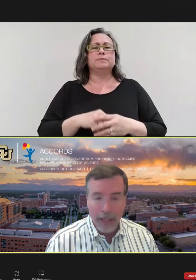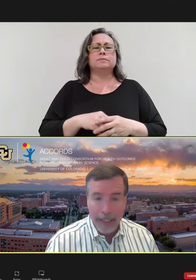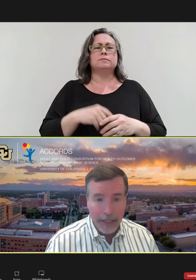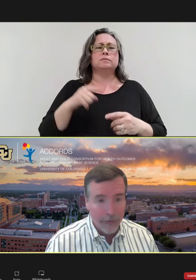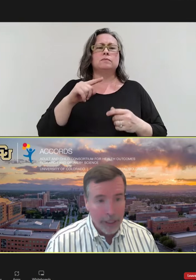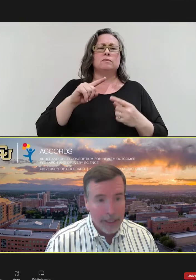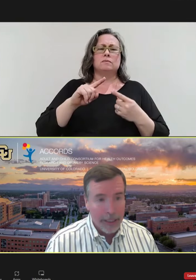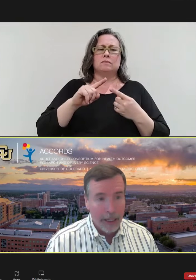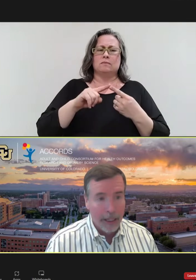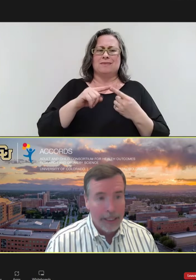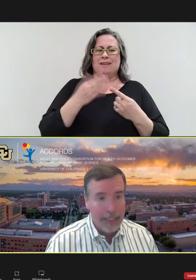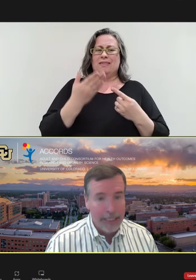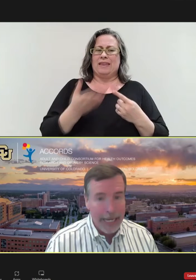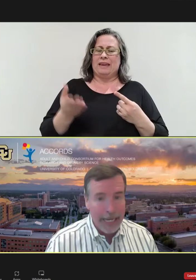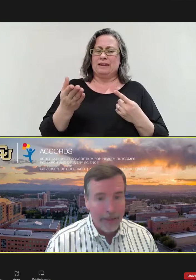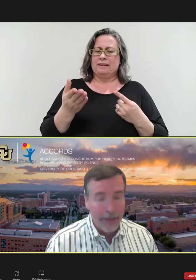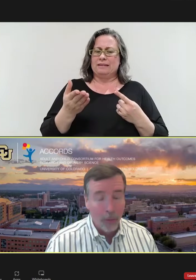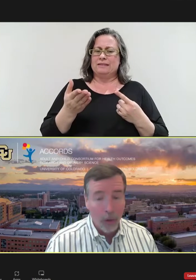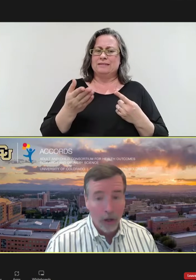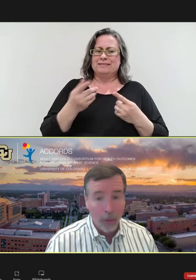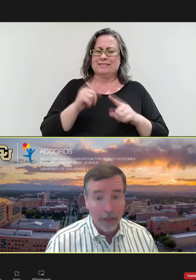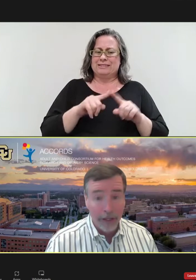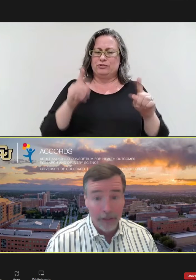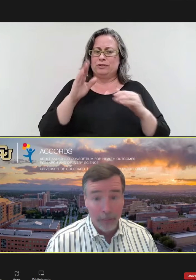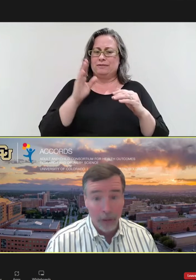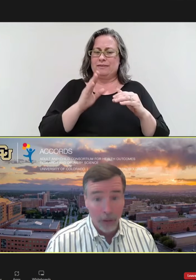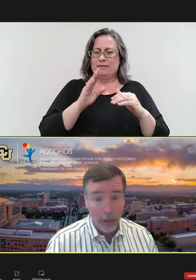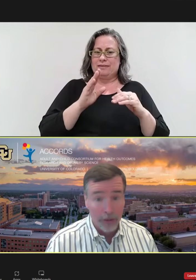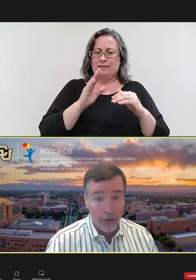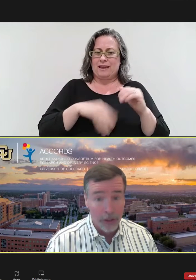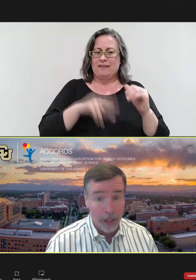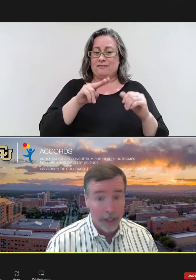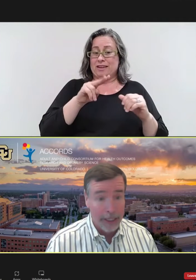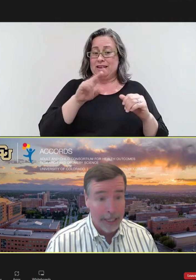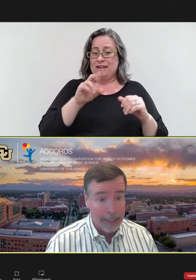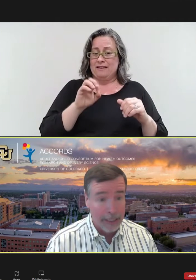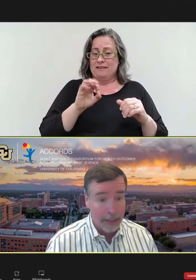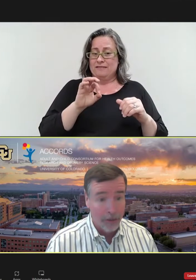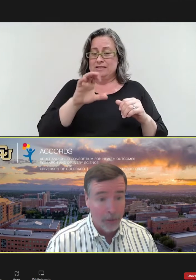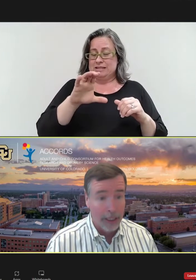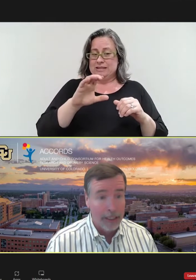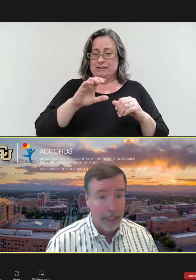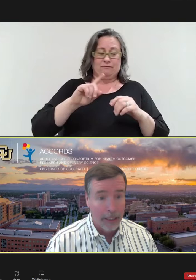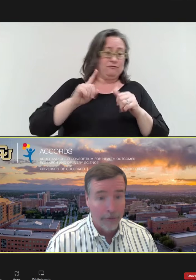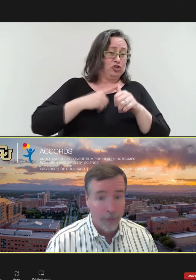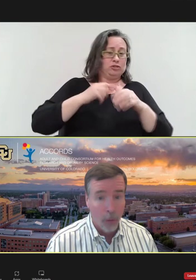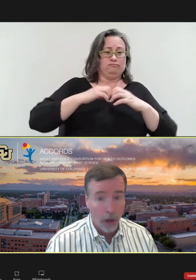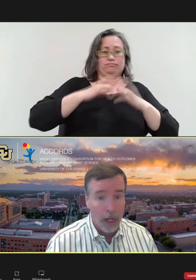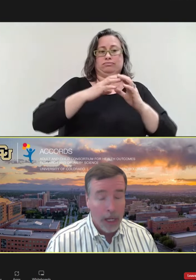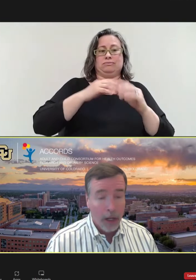lot different today than they were when the VFC program was first started in 1993, 1994.